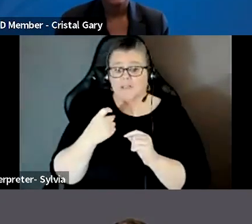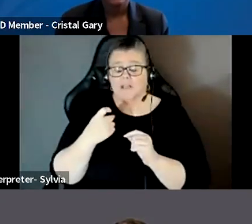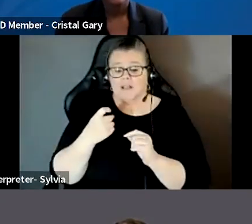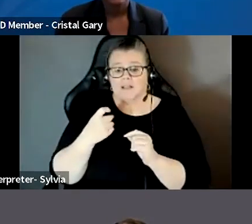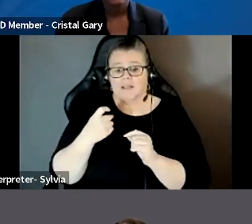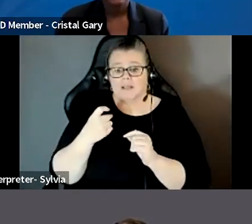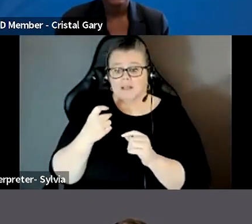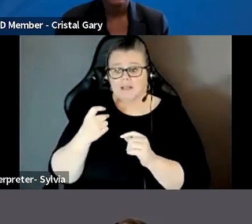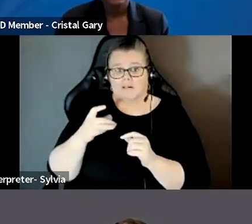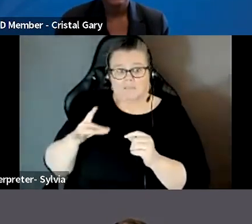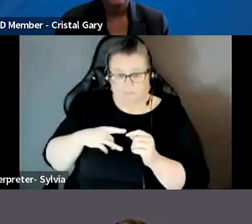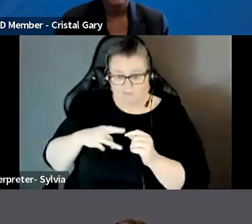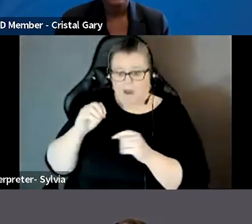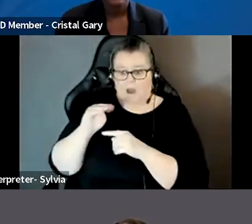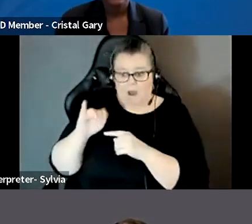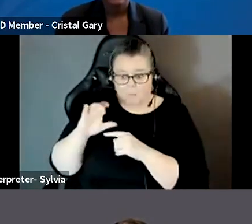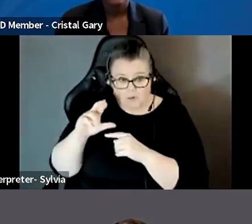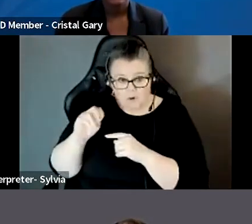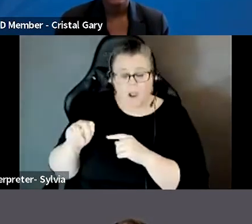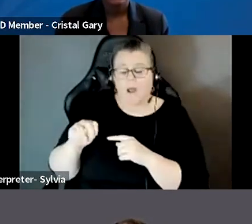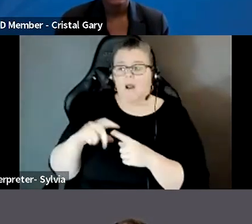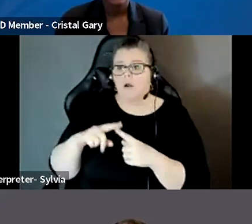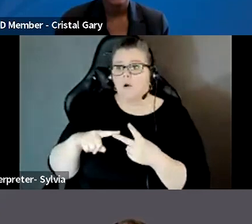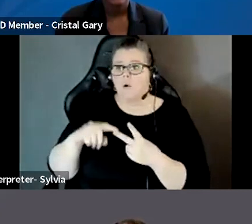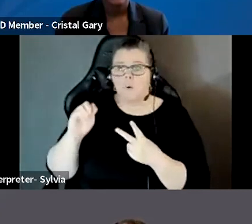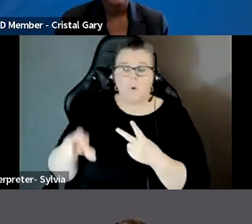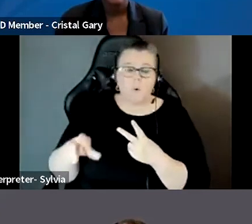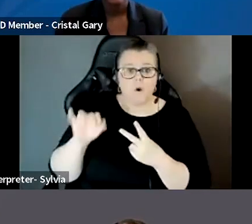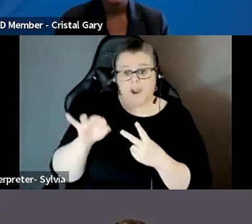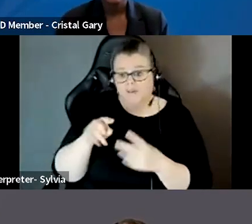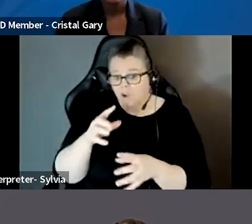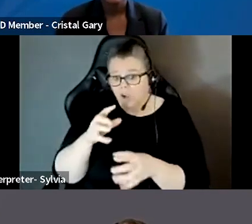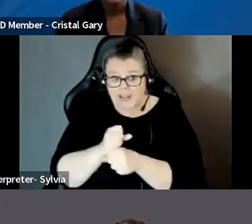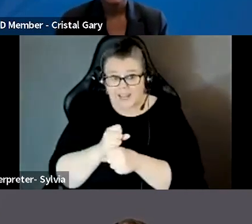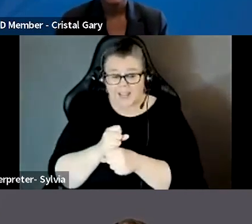or that - if they're thinking, "If I get a booster now, I wouldn't want to get one again in the fall,"